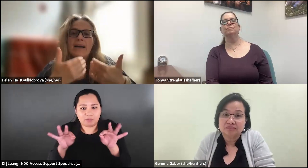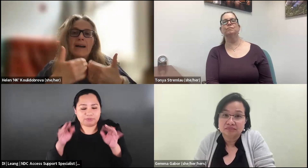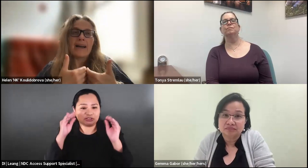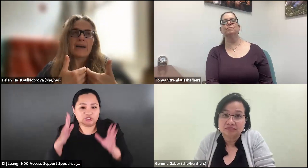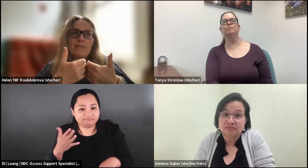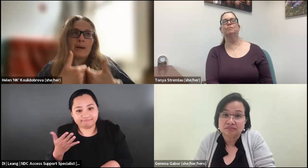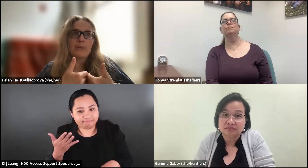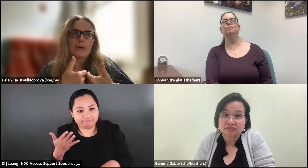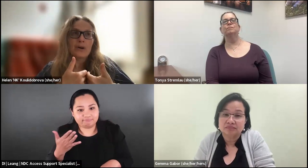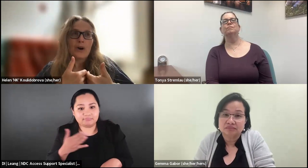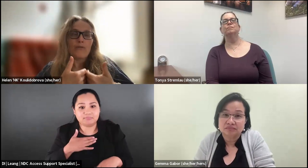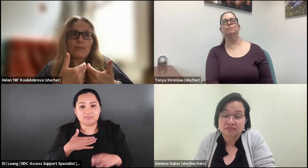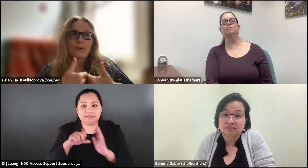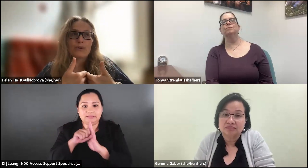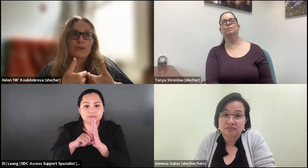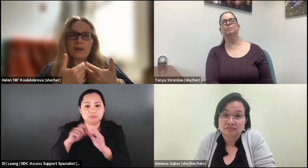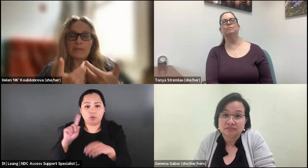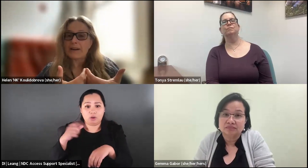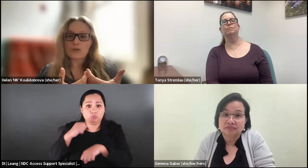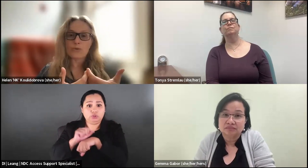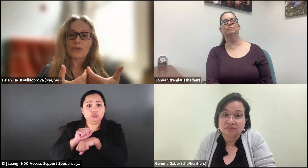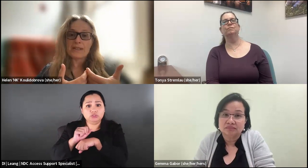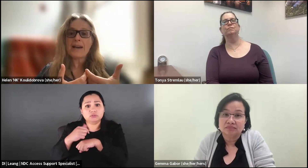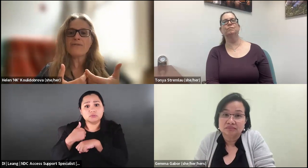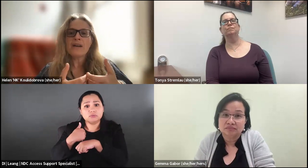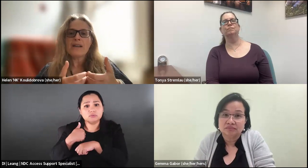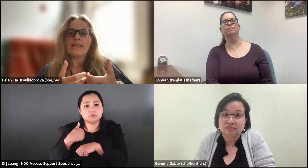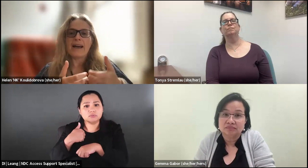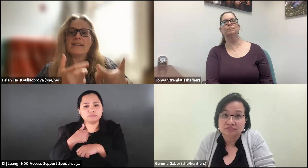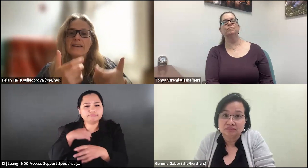I am a member of a Board of the American School for the deaf